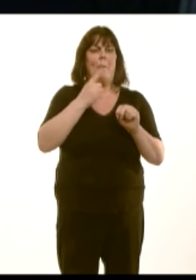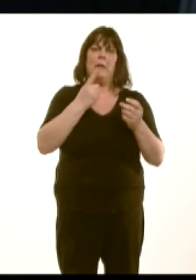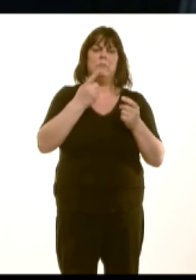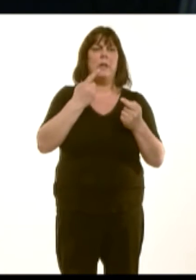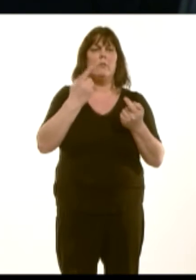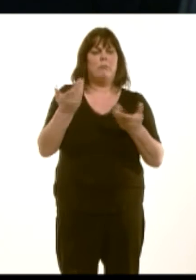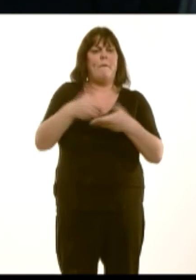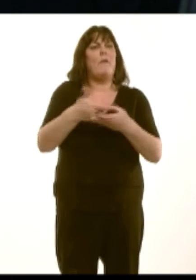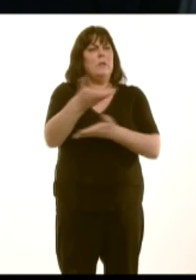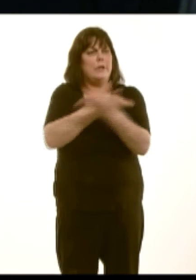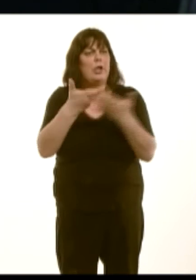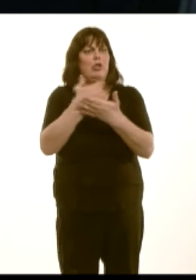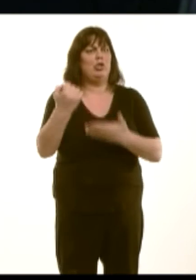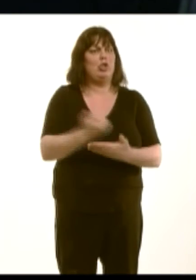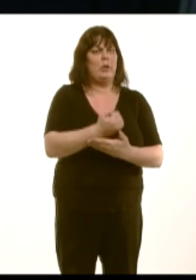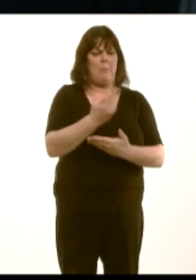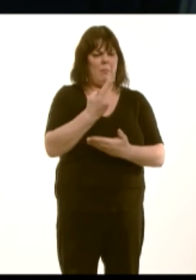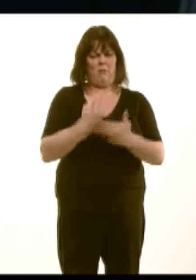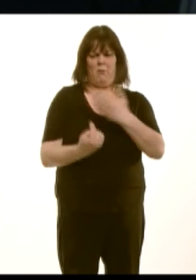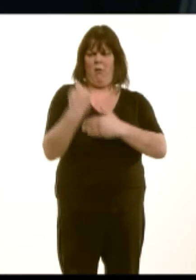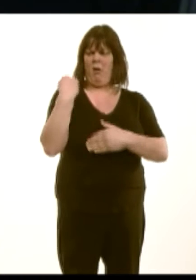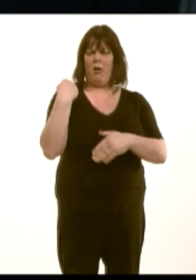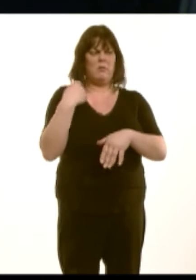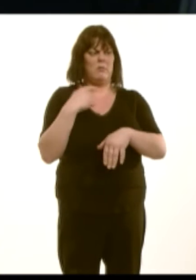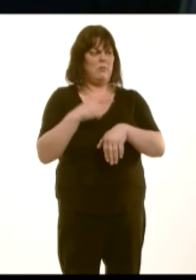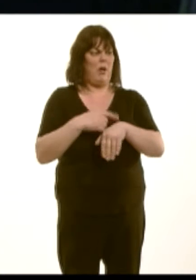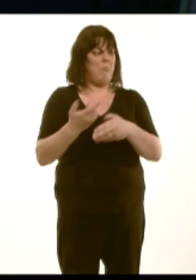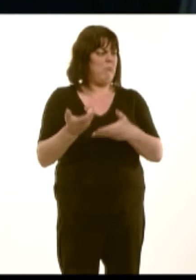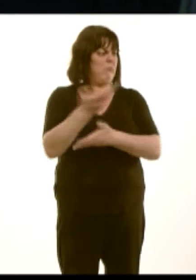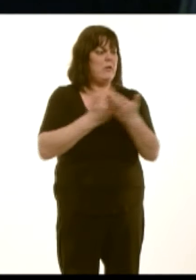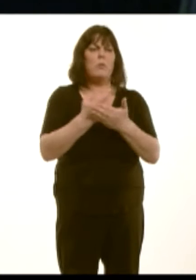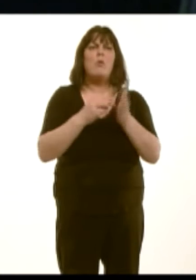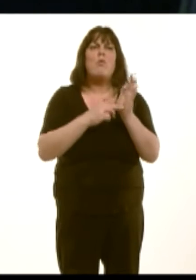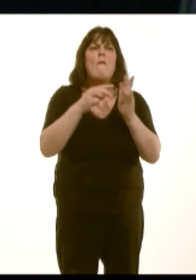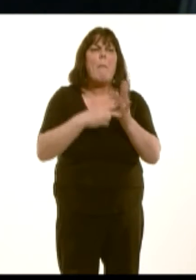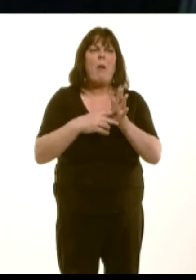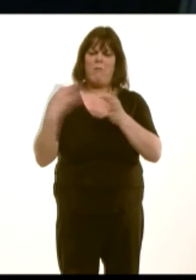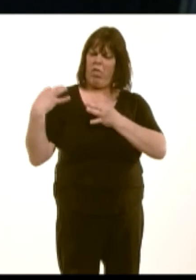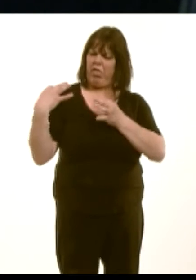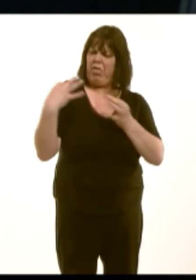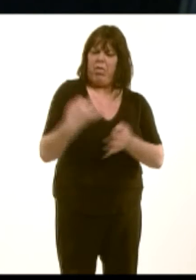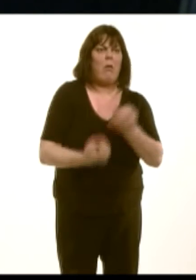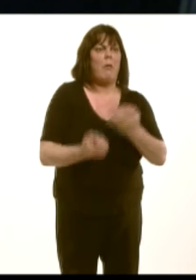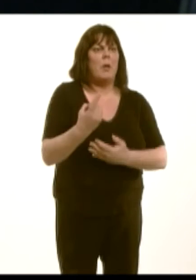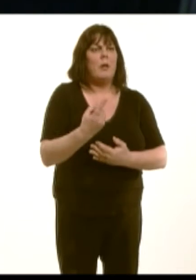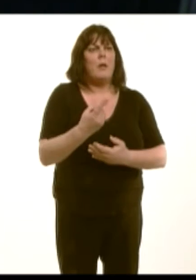have been no developments since. Perhaps the reason that no progress has been made is because, in the words of Cardiffís